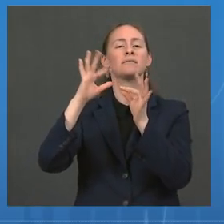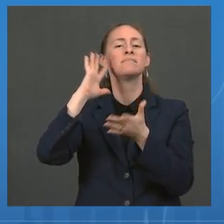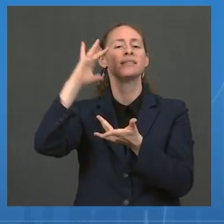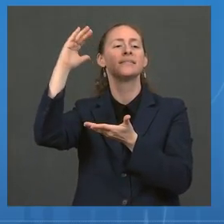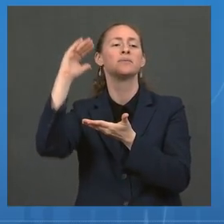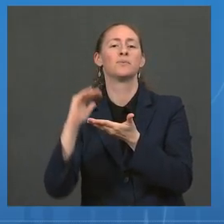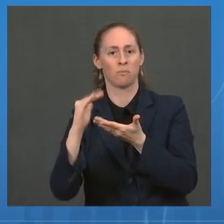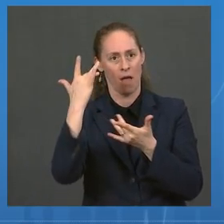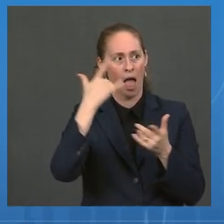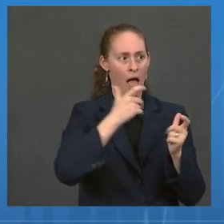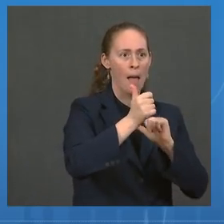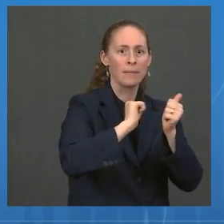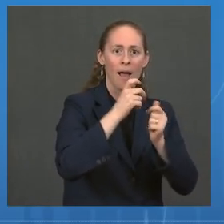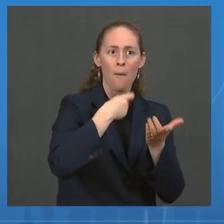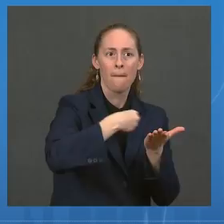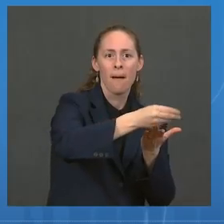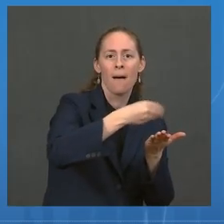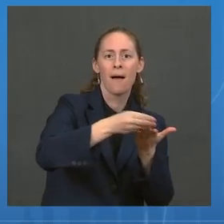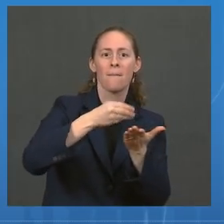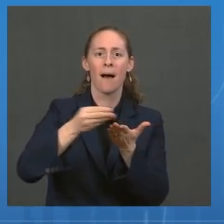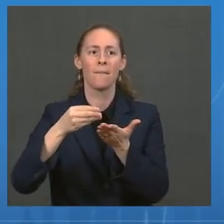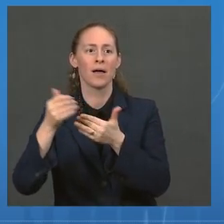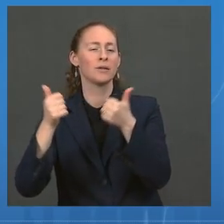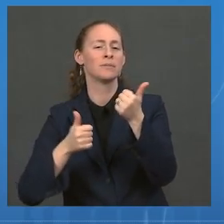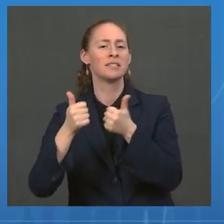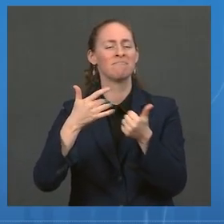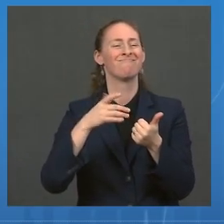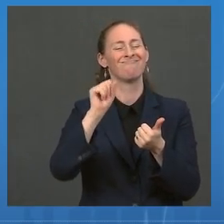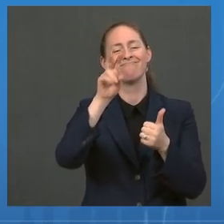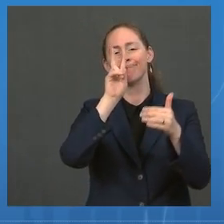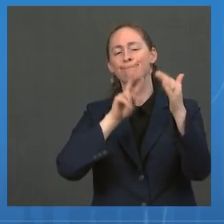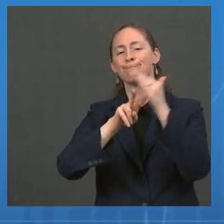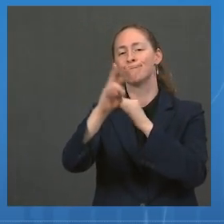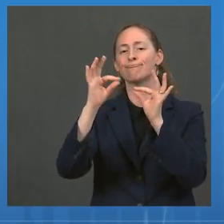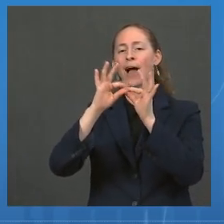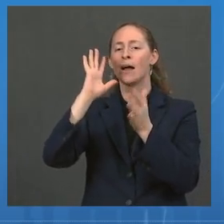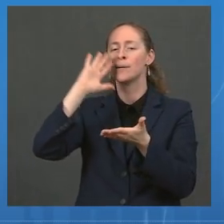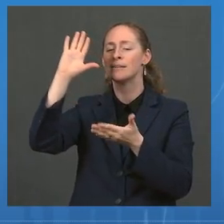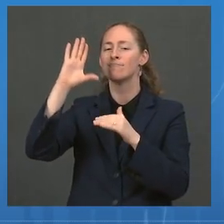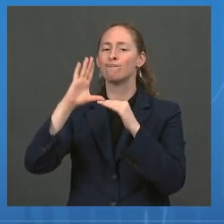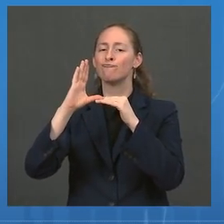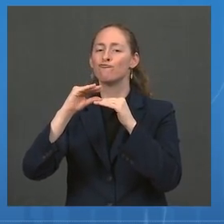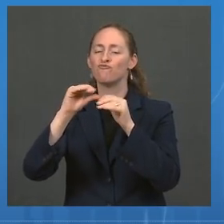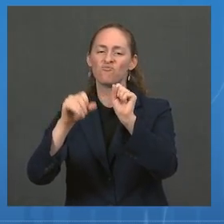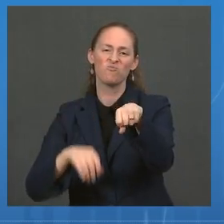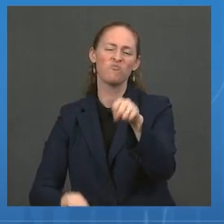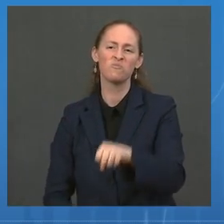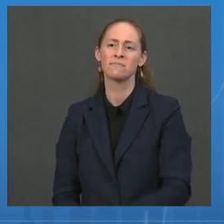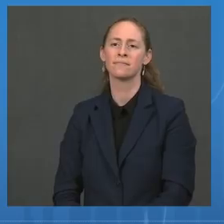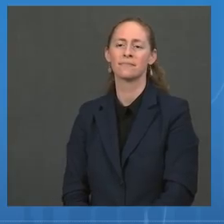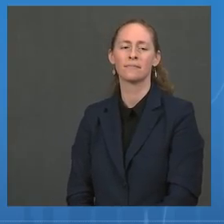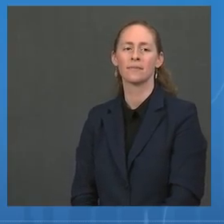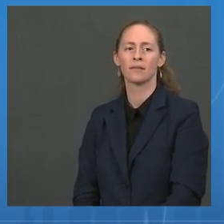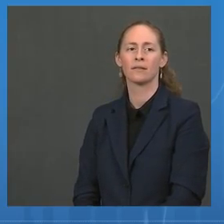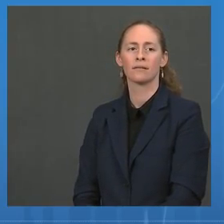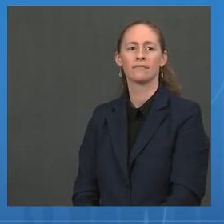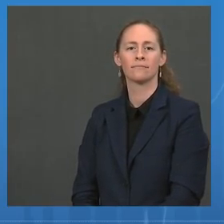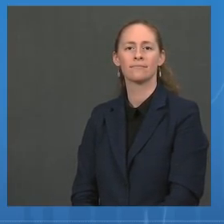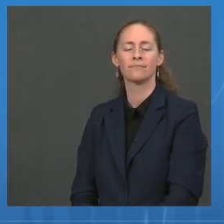So, we do anticipate that this innovation, this increase in capacity will drive down the price per test. Next question, please.